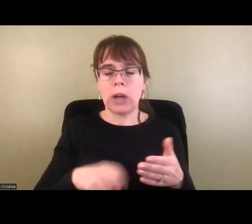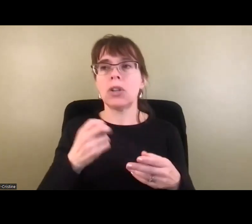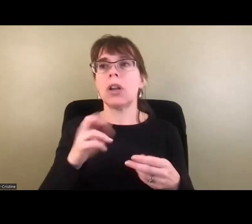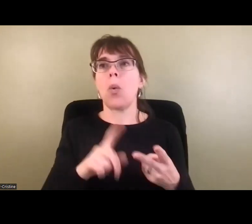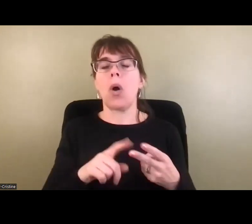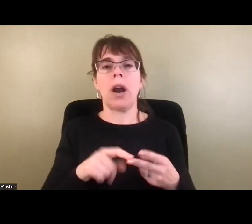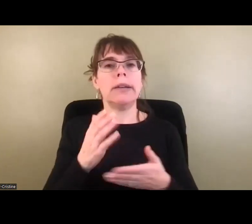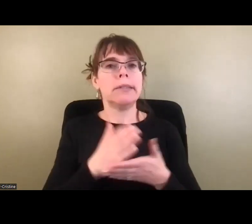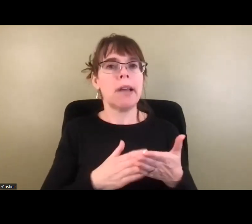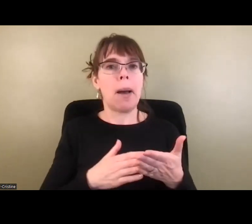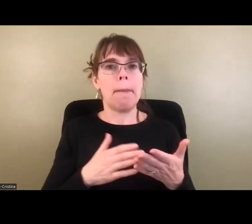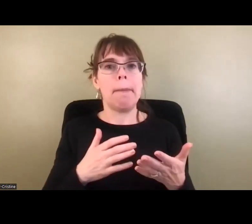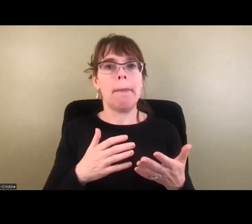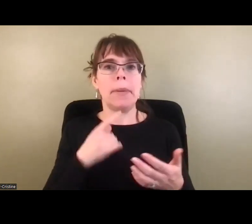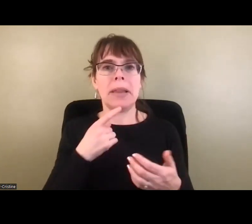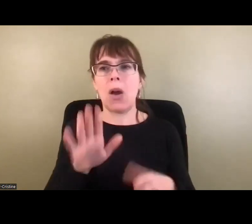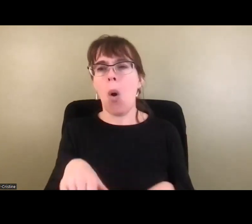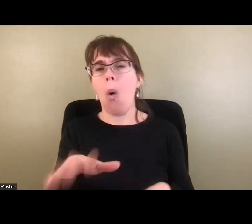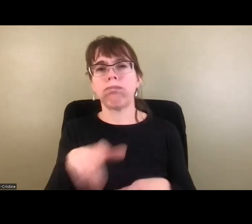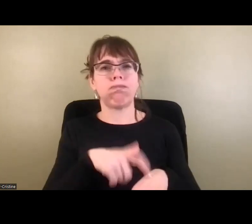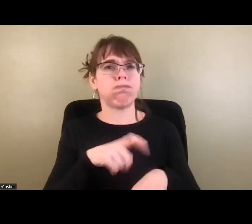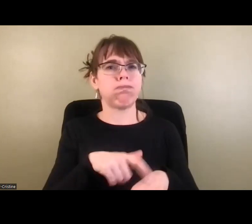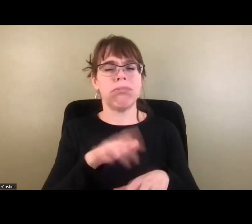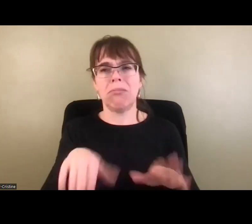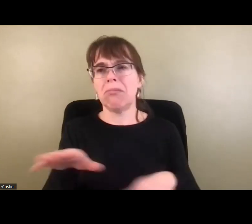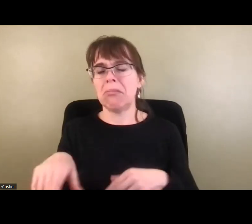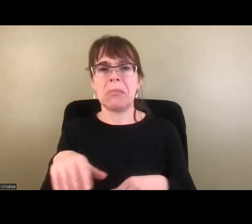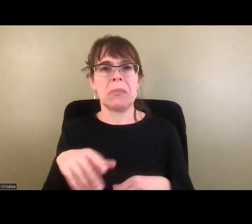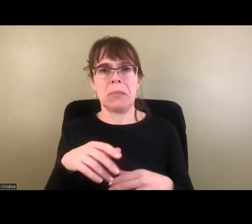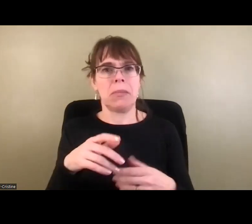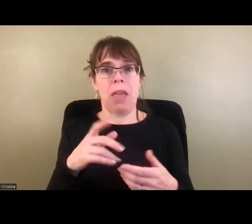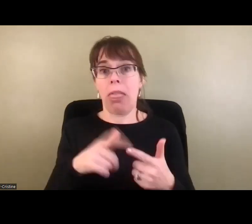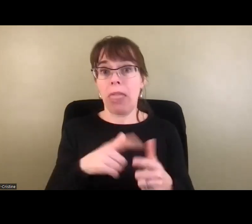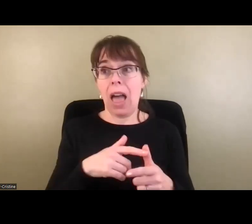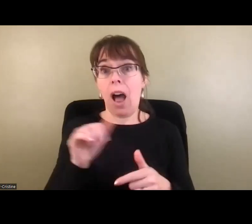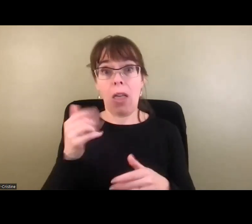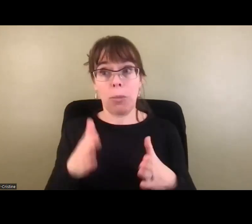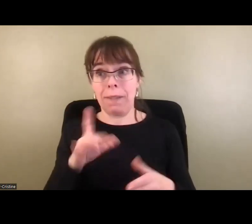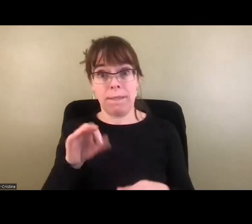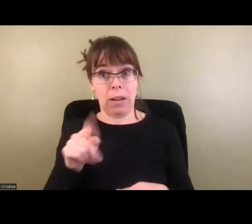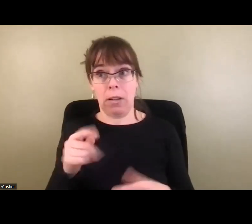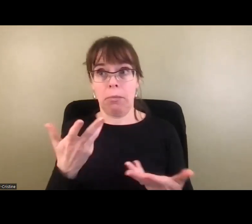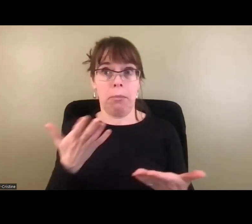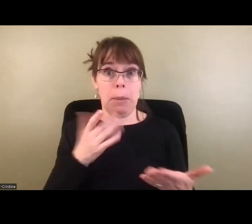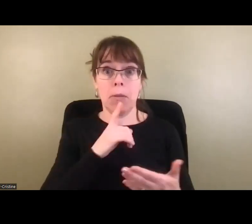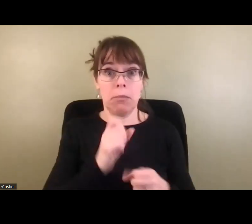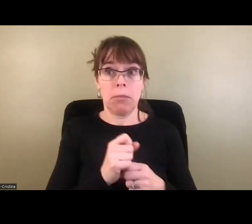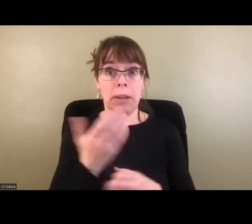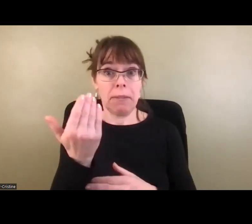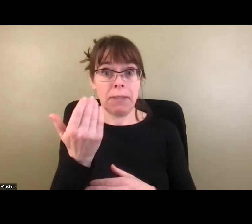Some of them will say that you have plenty of time, and you're not that far along, and then somebody finds out that there, you know, maybe 15-16 weeks,